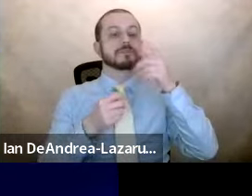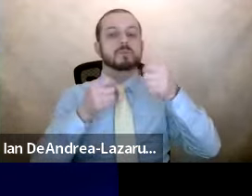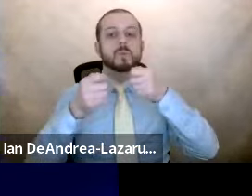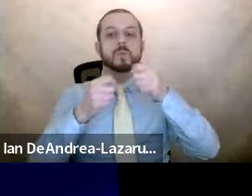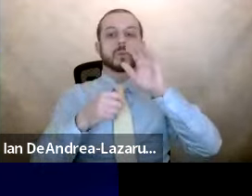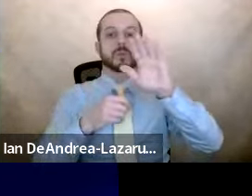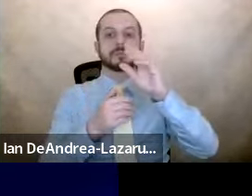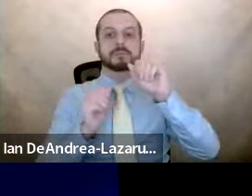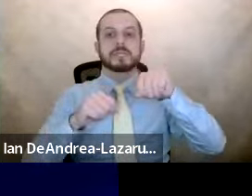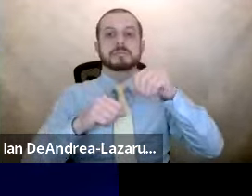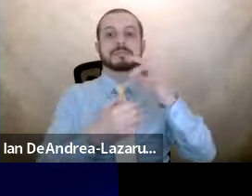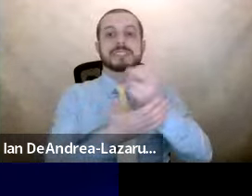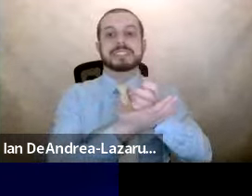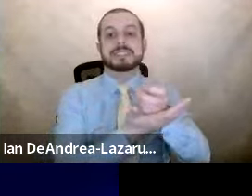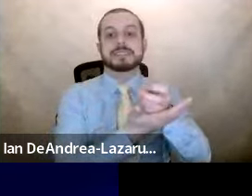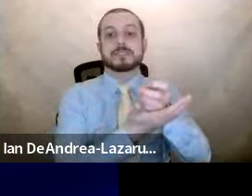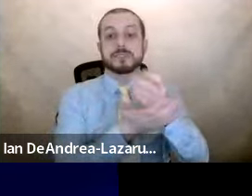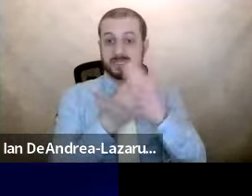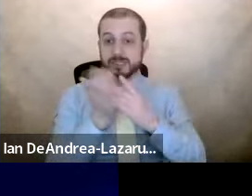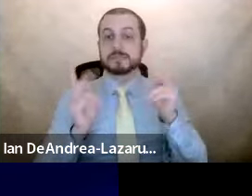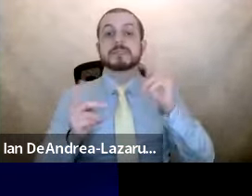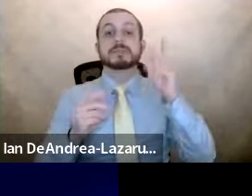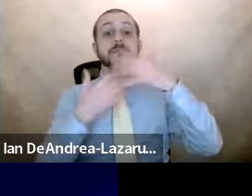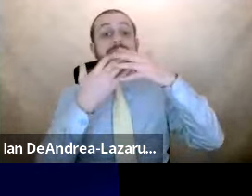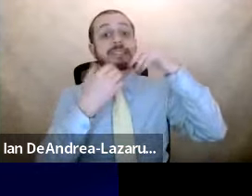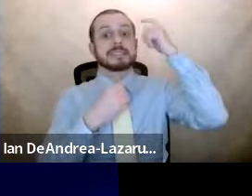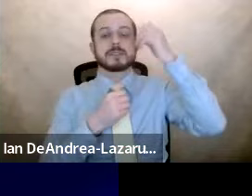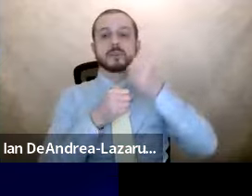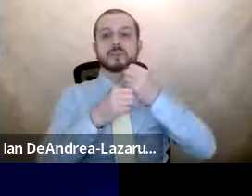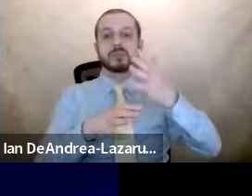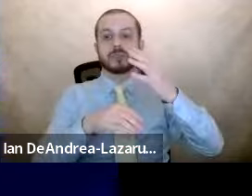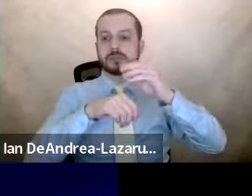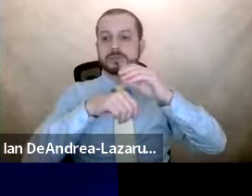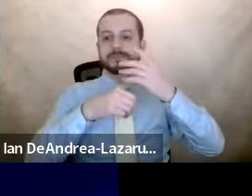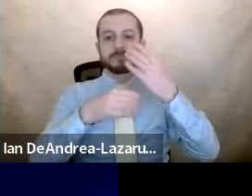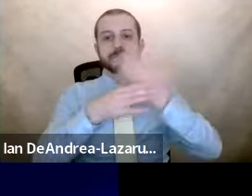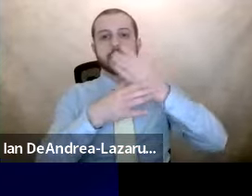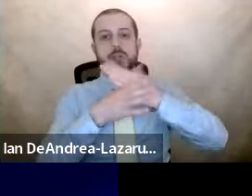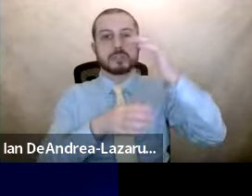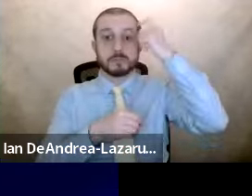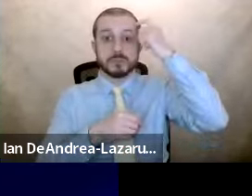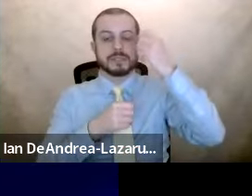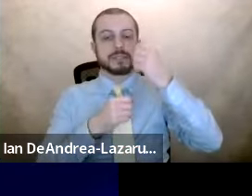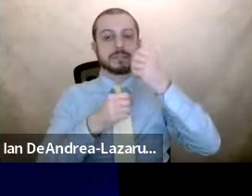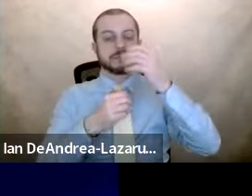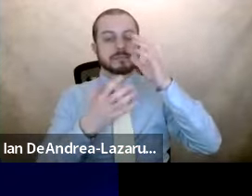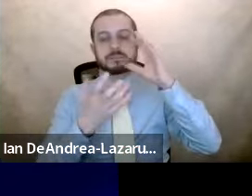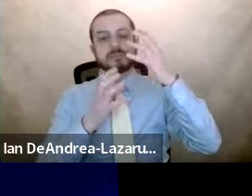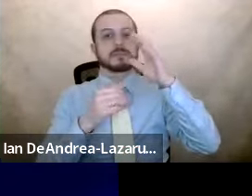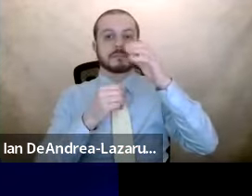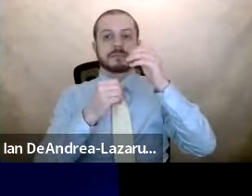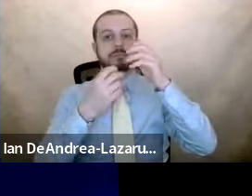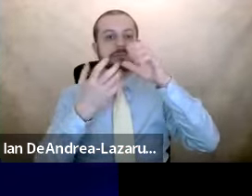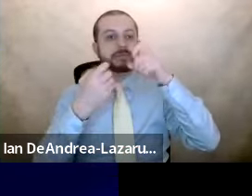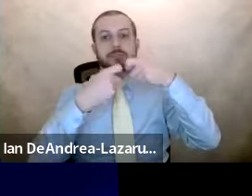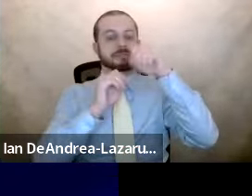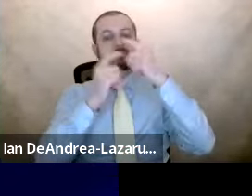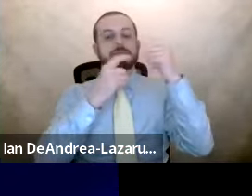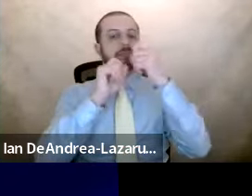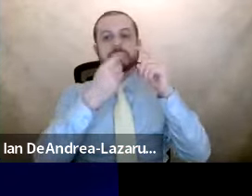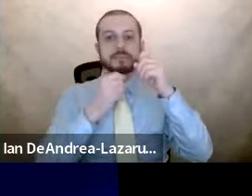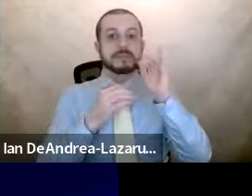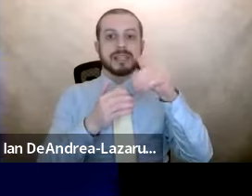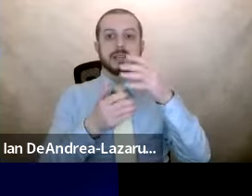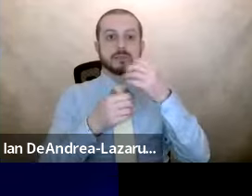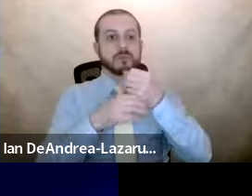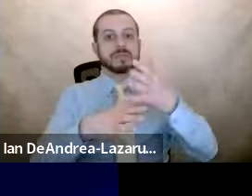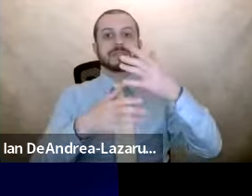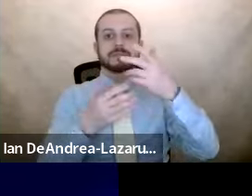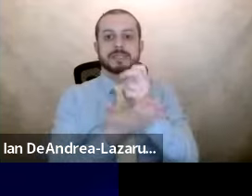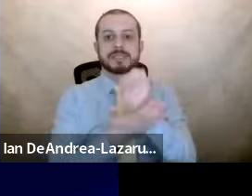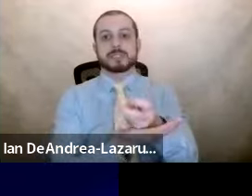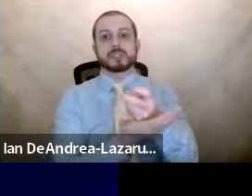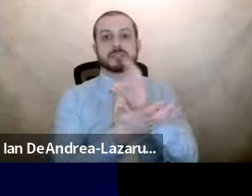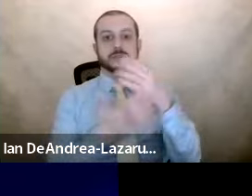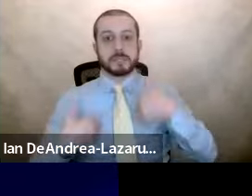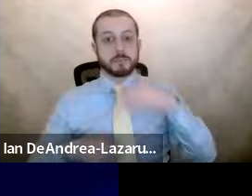They can also give you medication to decrease your blood pressure. If someone has high blood pressure just on a day-to-day basis,